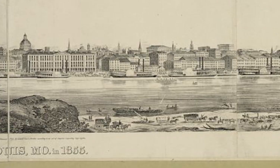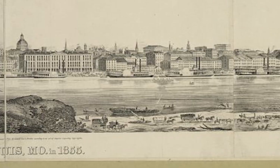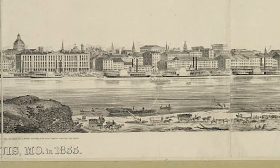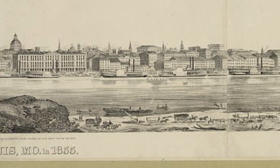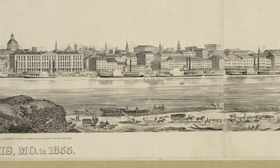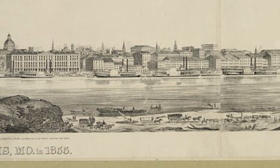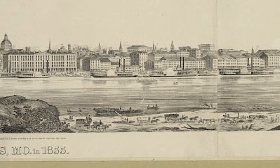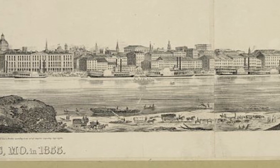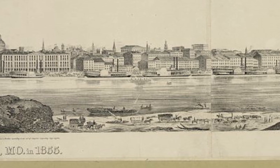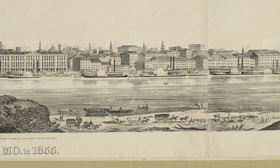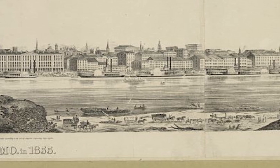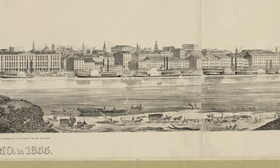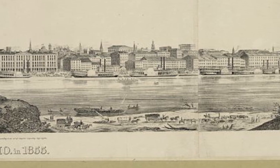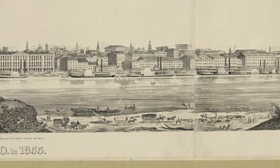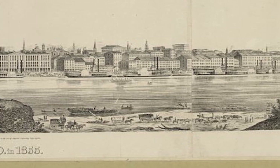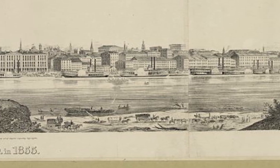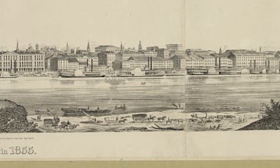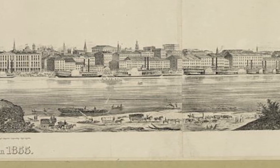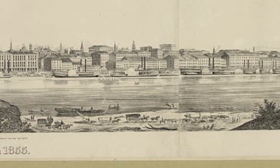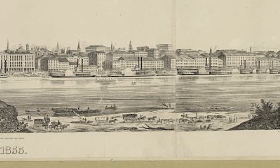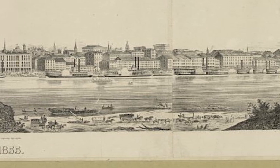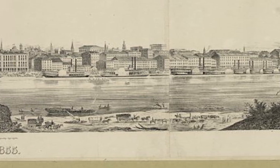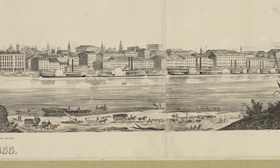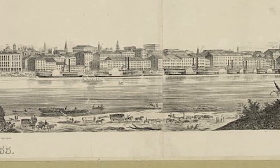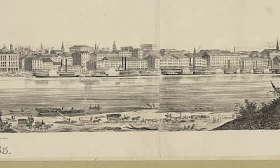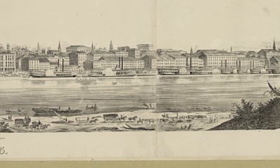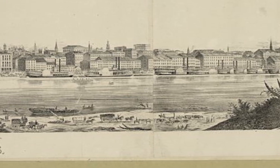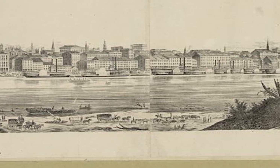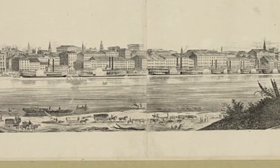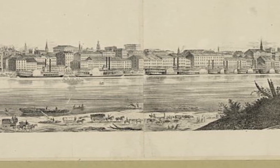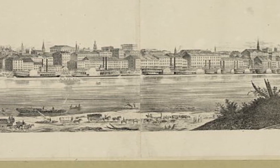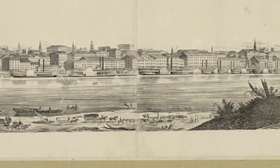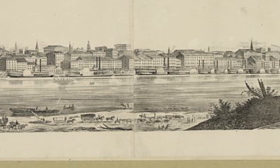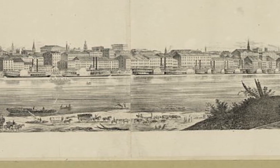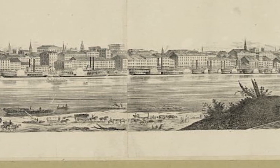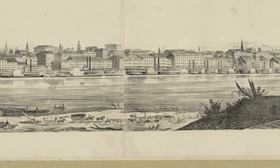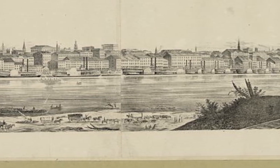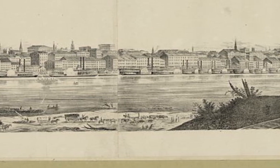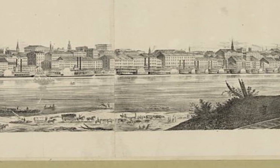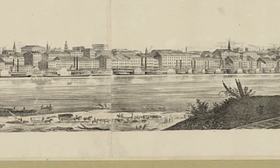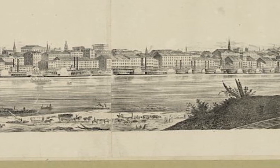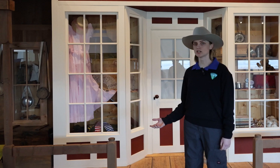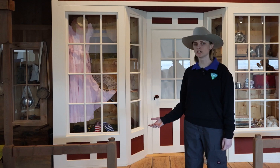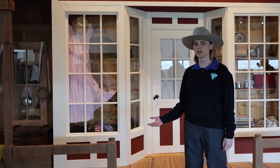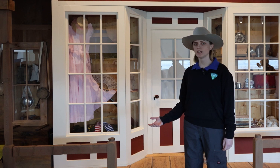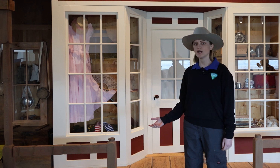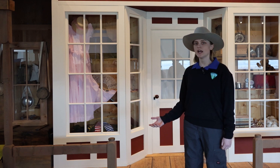so they started off in a town like this here and this is a Jumping Off Town in Missouri.